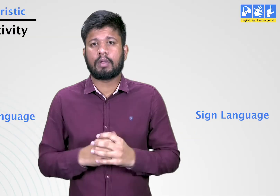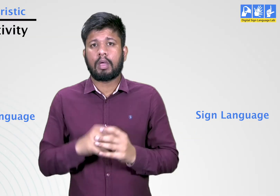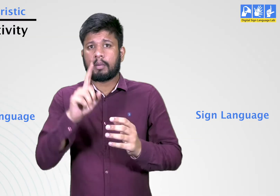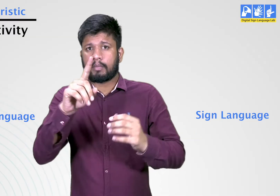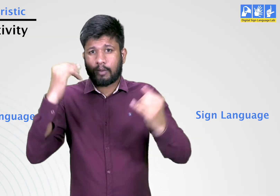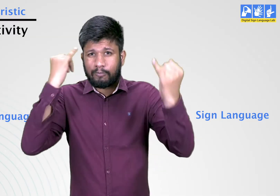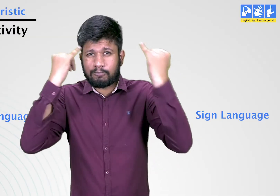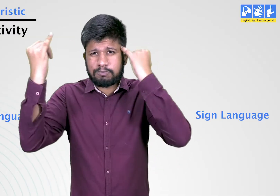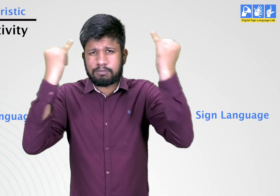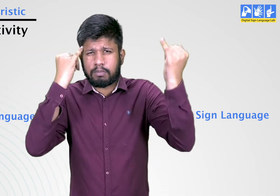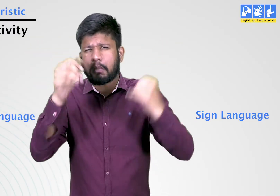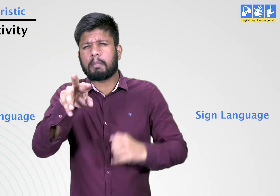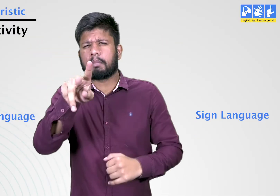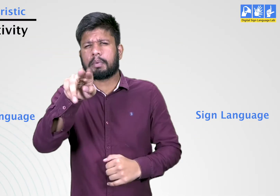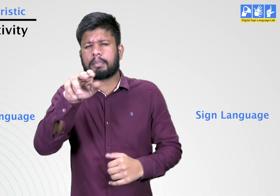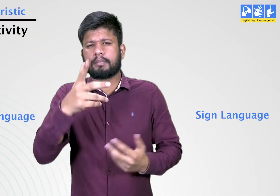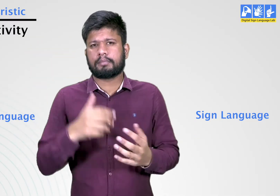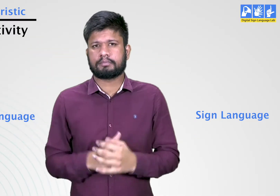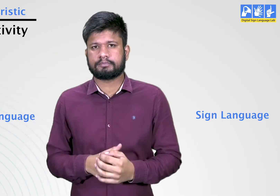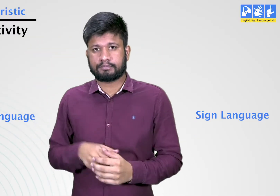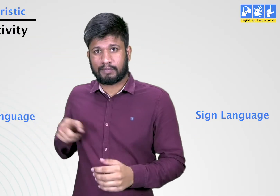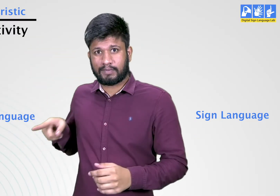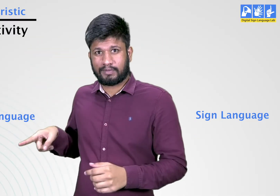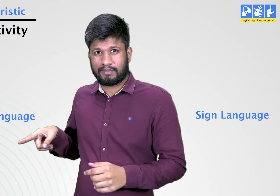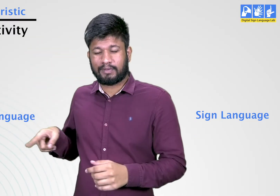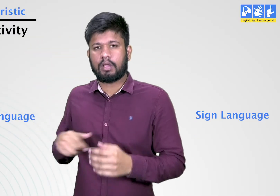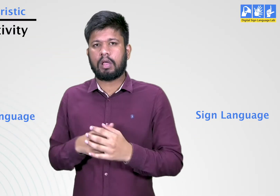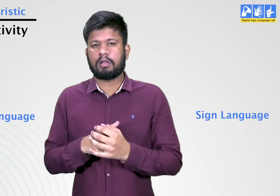Language has its innovation.